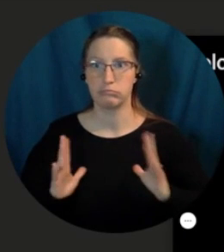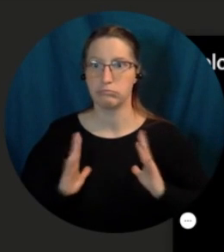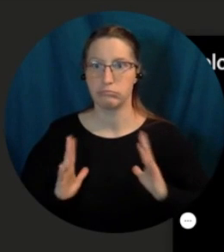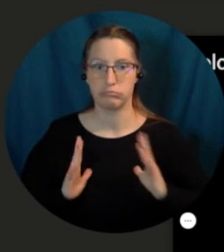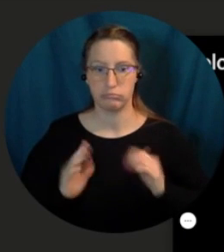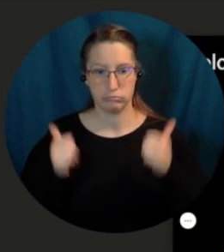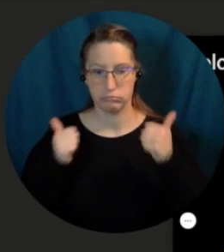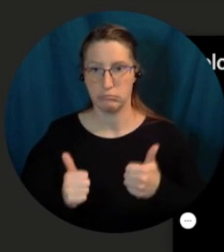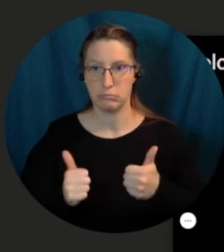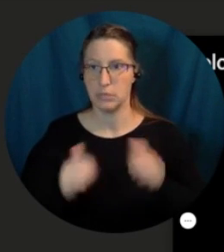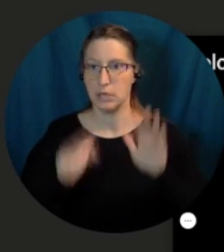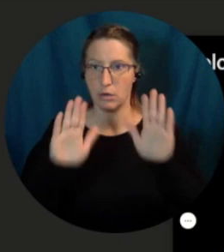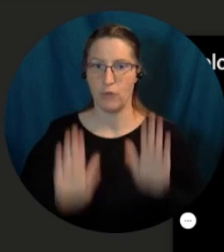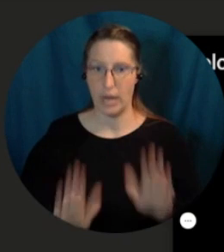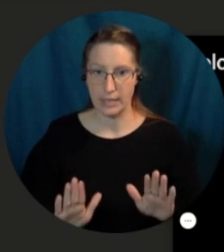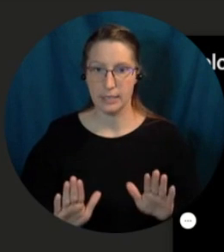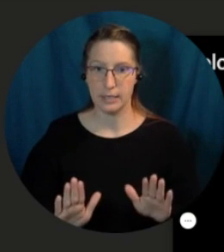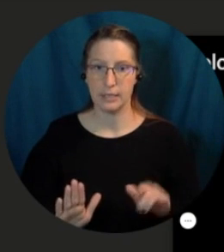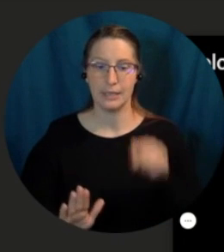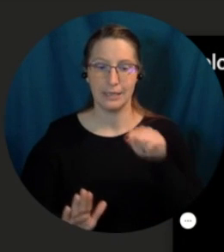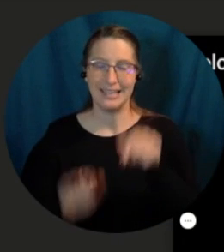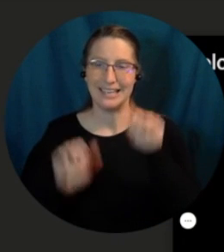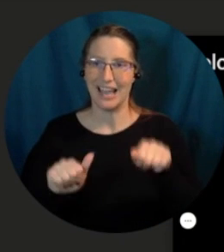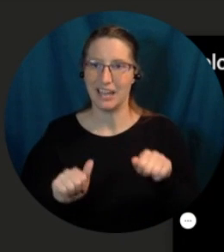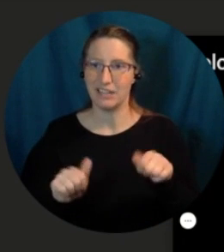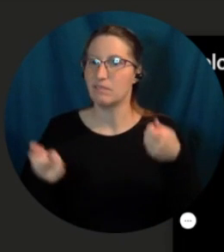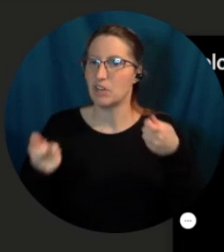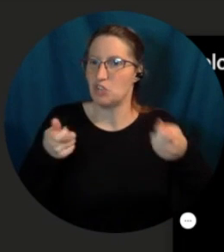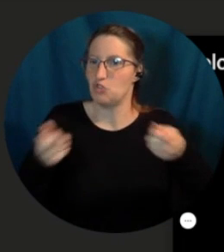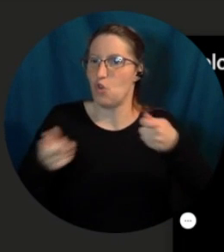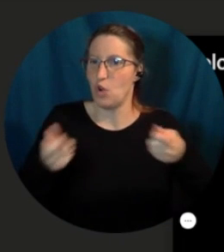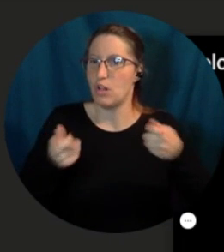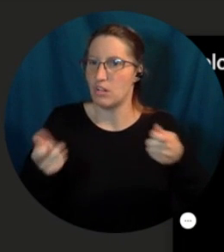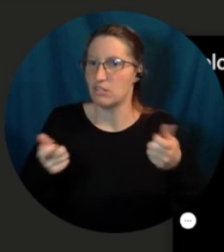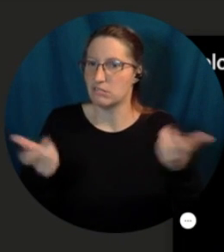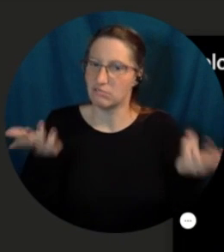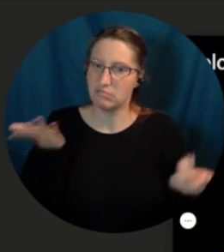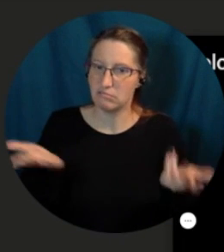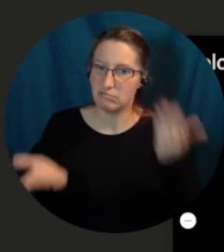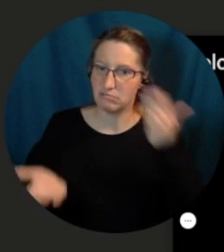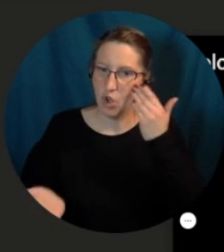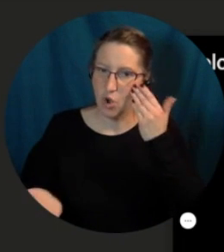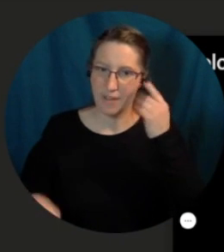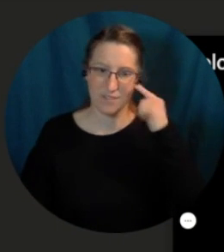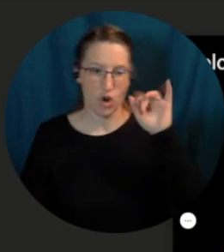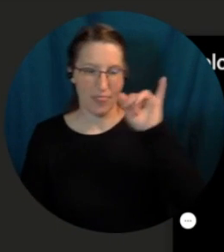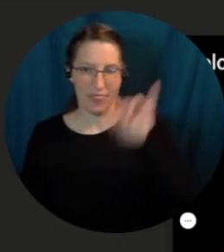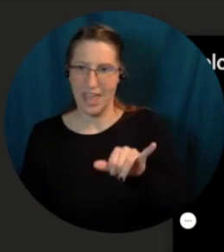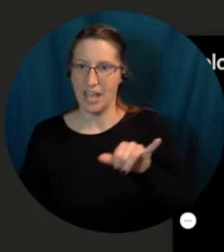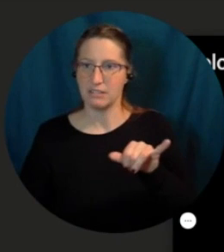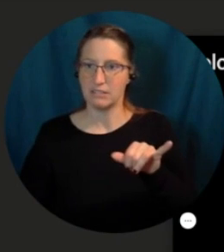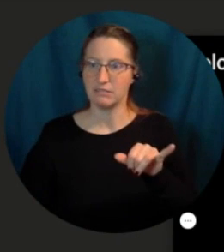to be able to be in control almost of that part of the lesson when it was something we could easily